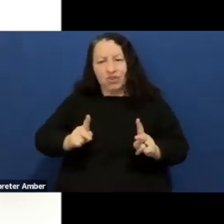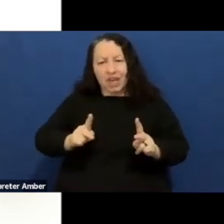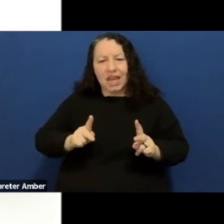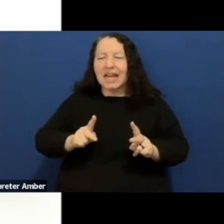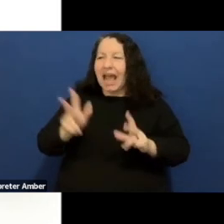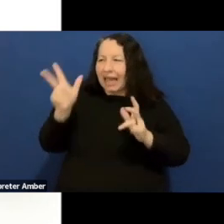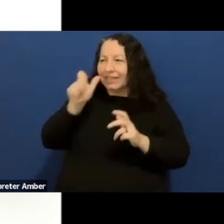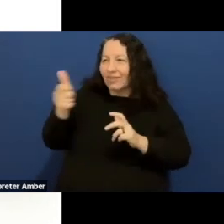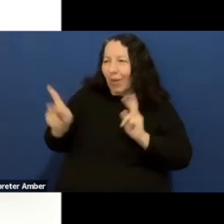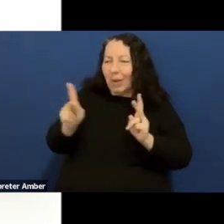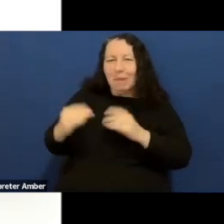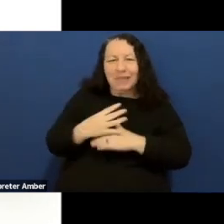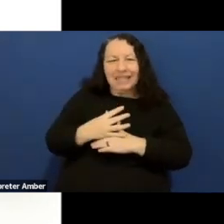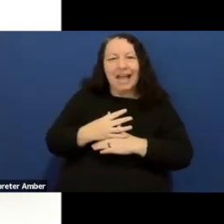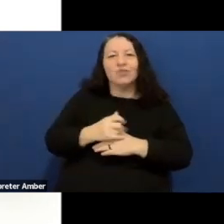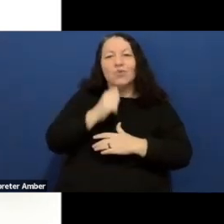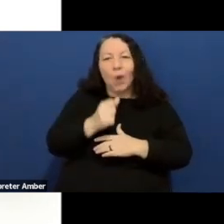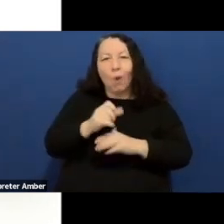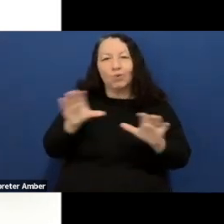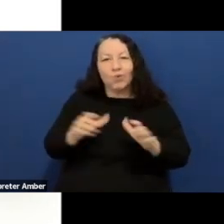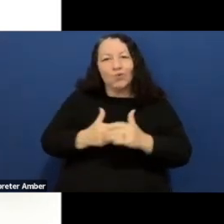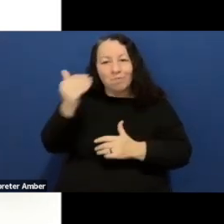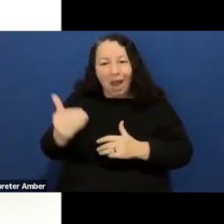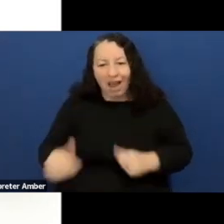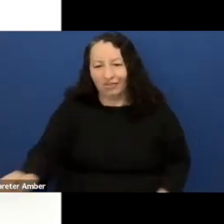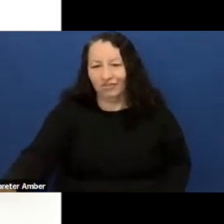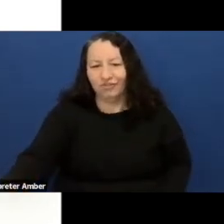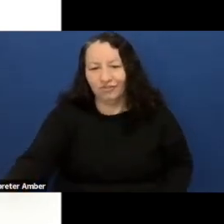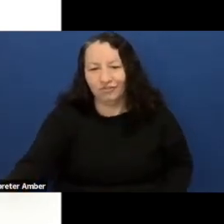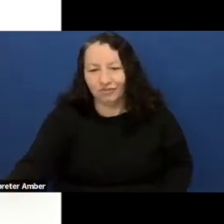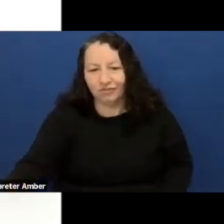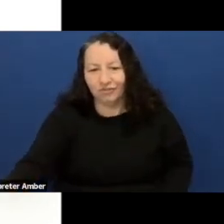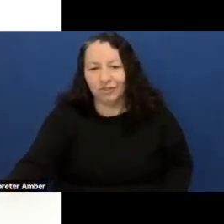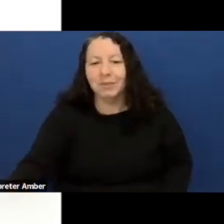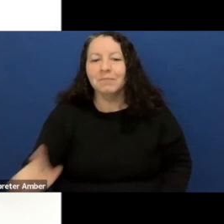many other people’s guidance, to not overdo it.